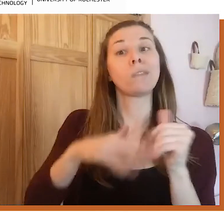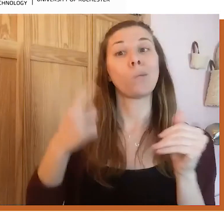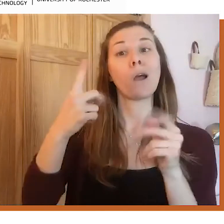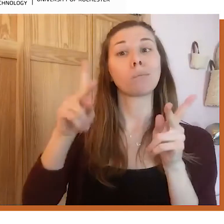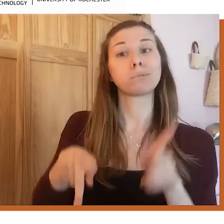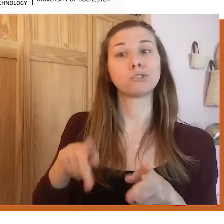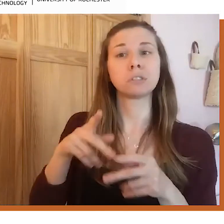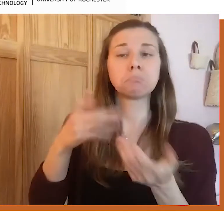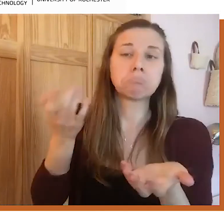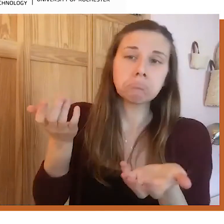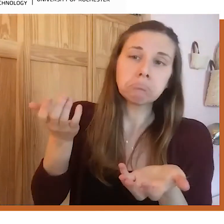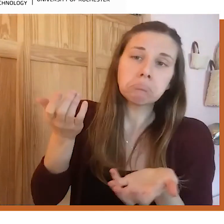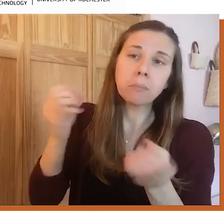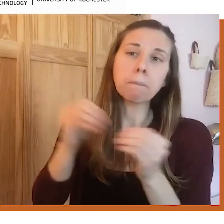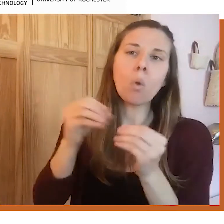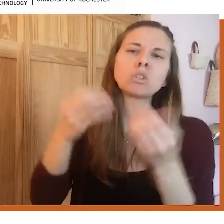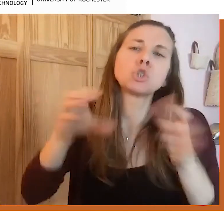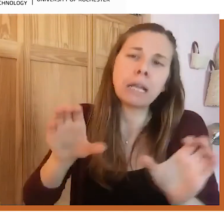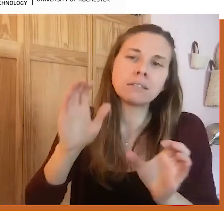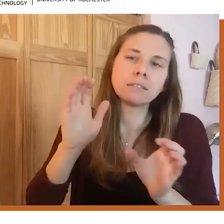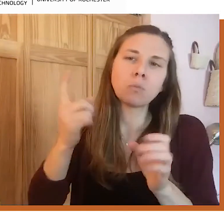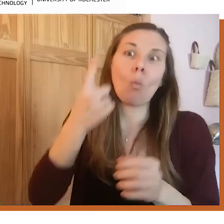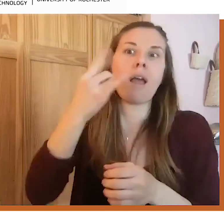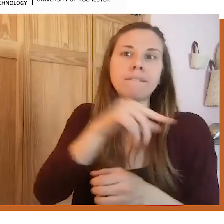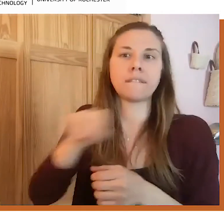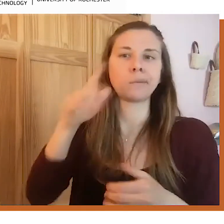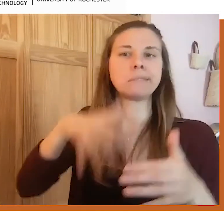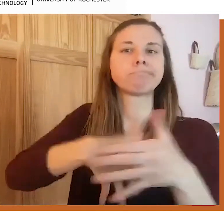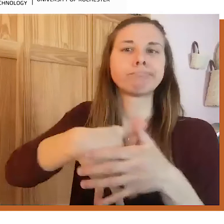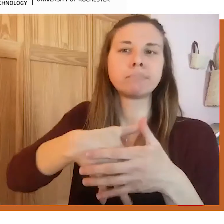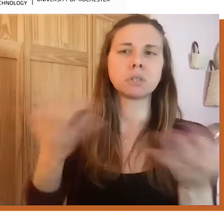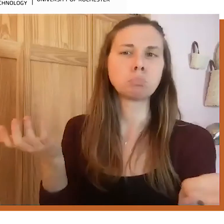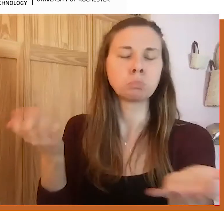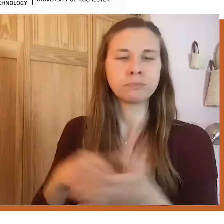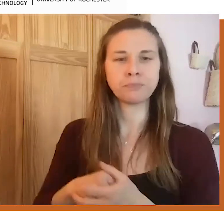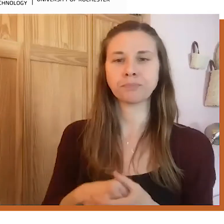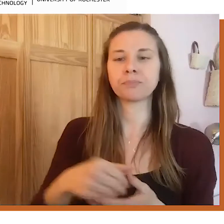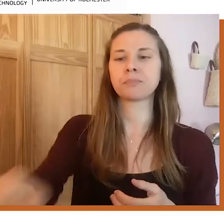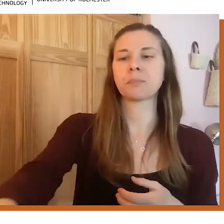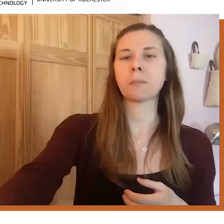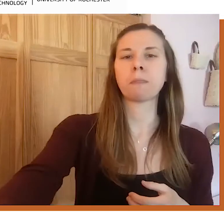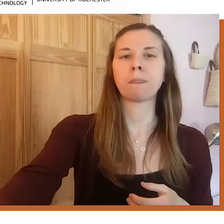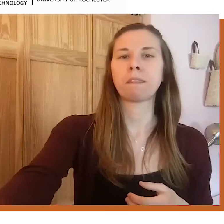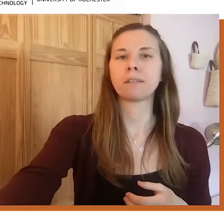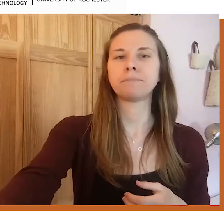contraceptives that have a high risk of unintended pregnancies, then, of course, it is more likely that they will have unintended pregnancies...